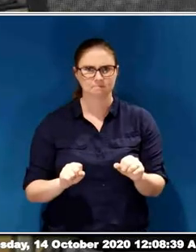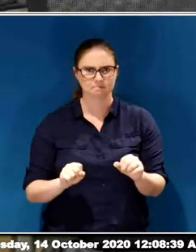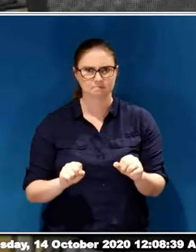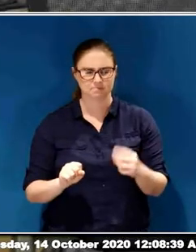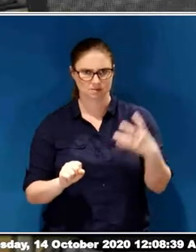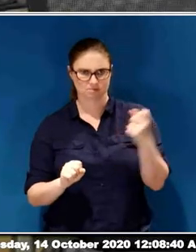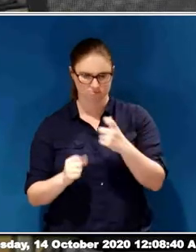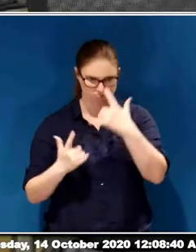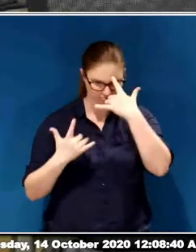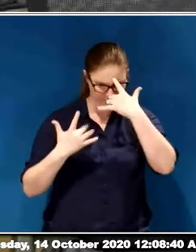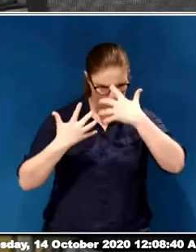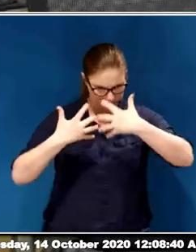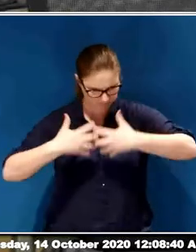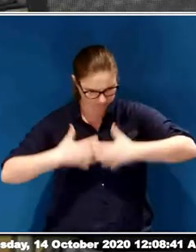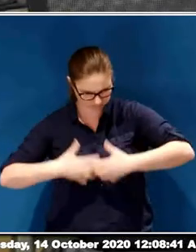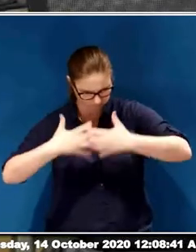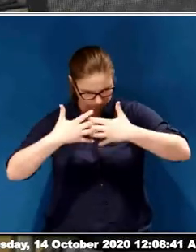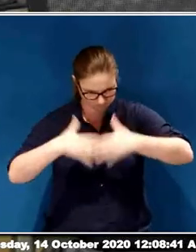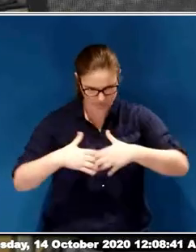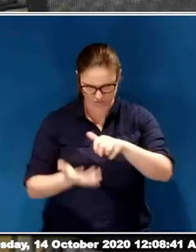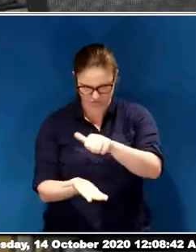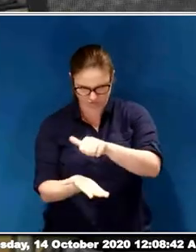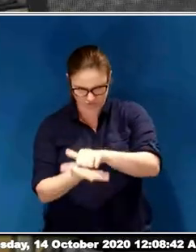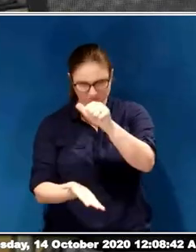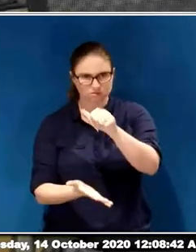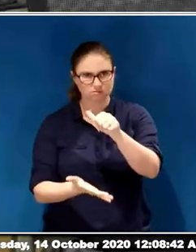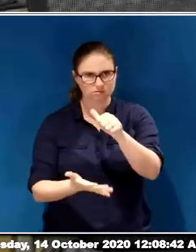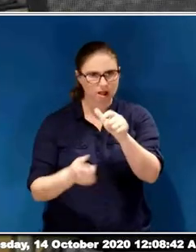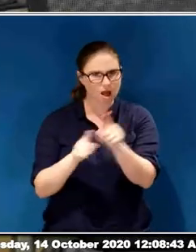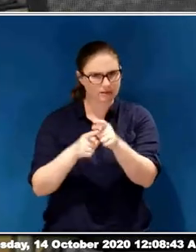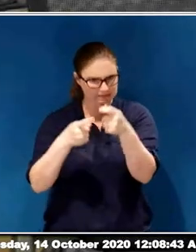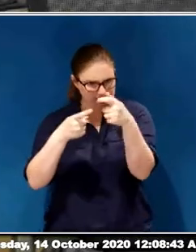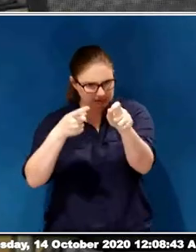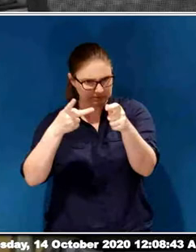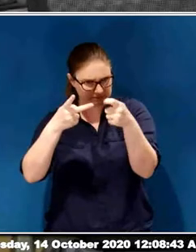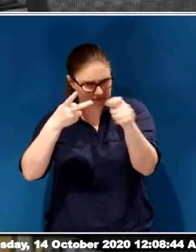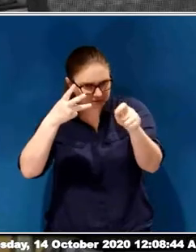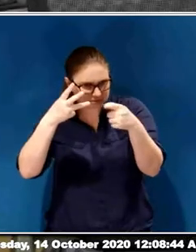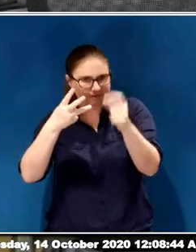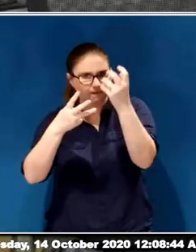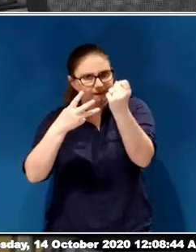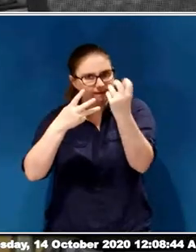DR de BRUIN: Absolutely. It's a really essential component but often overlooked.